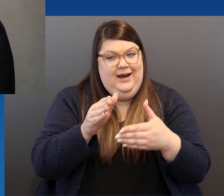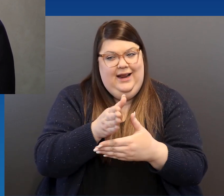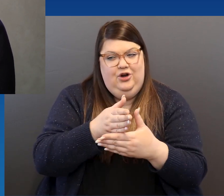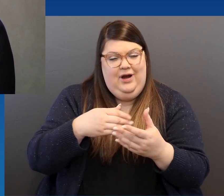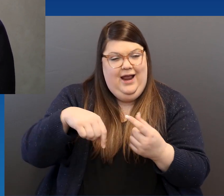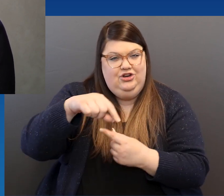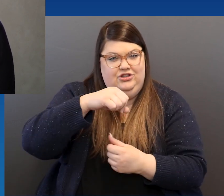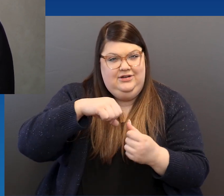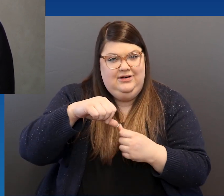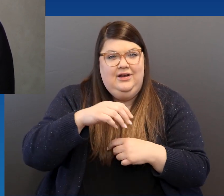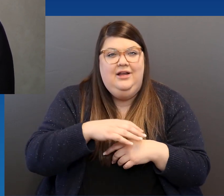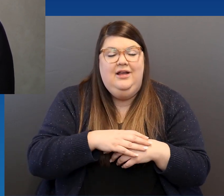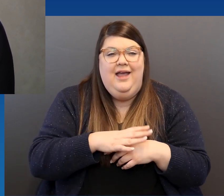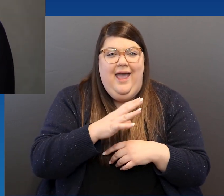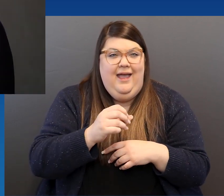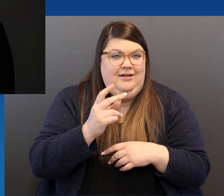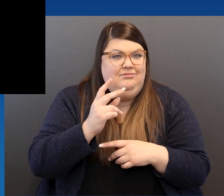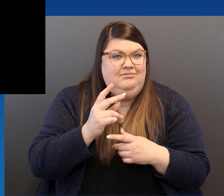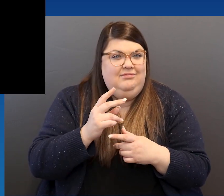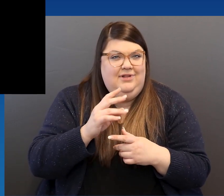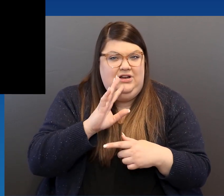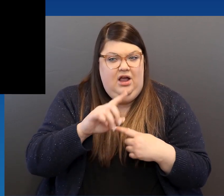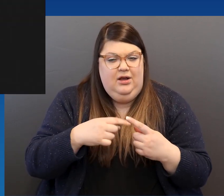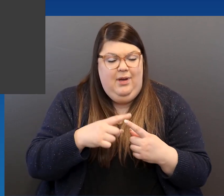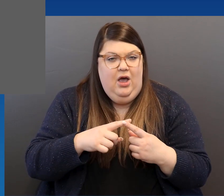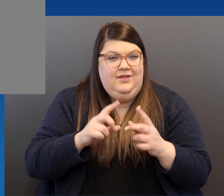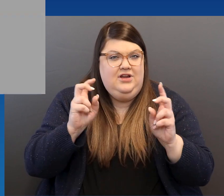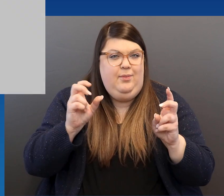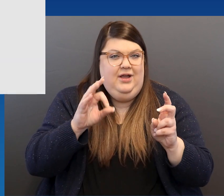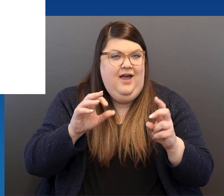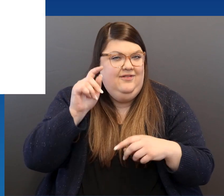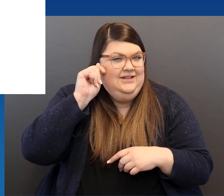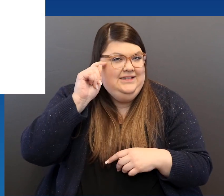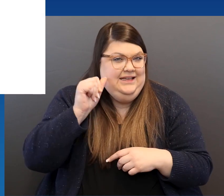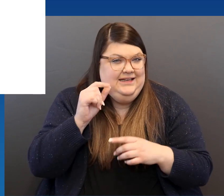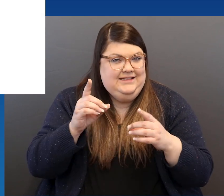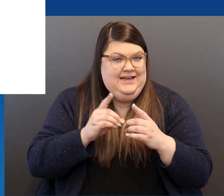on the topic of teen dating violence. And then it's through the governor that we are given